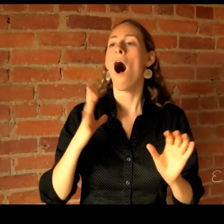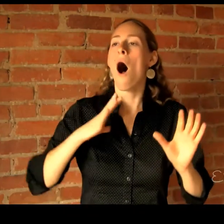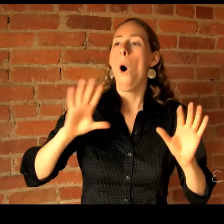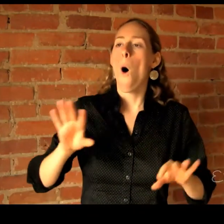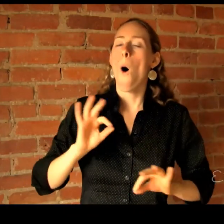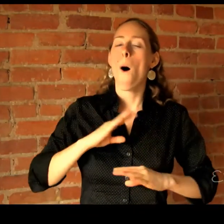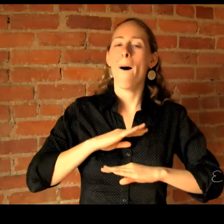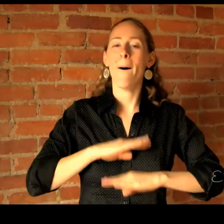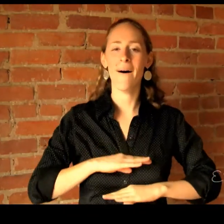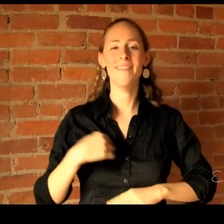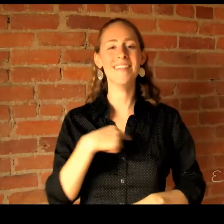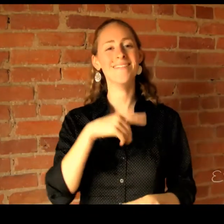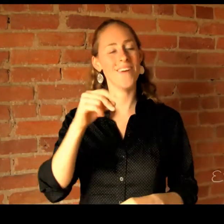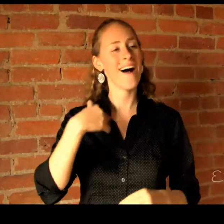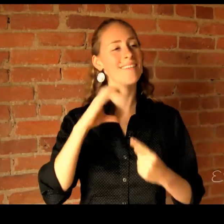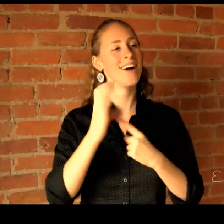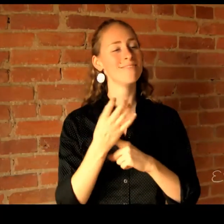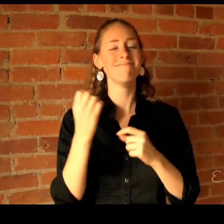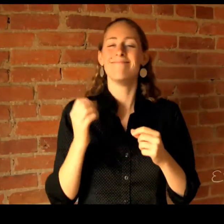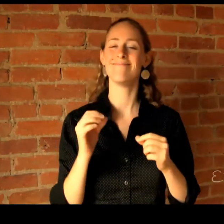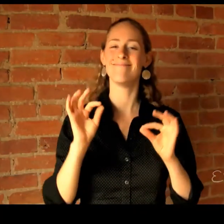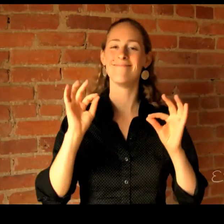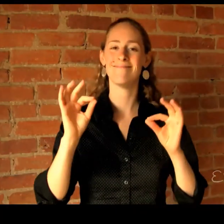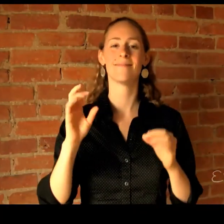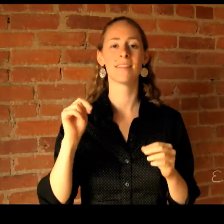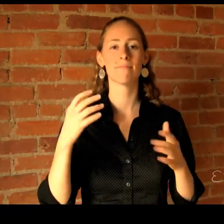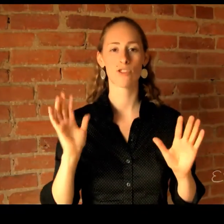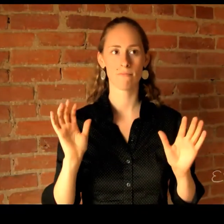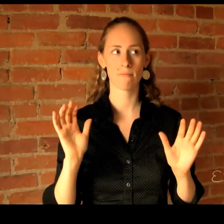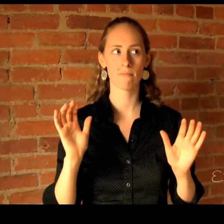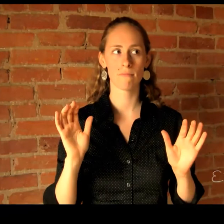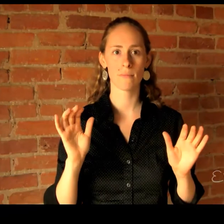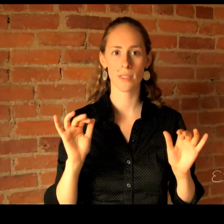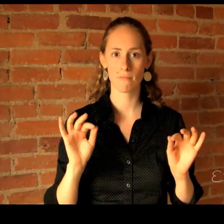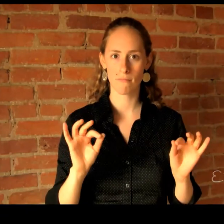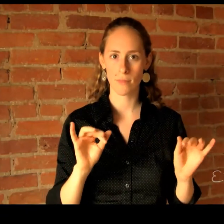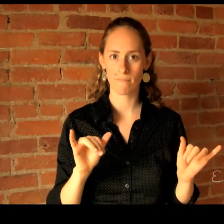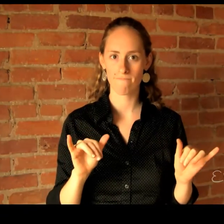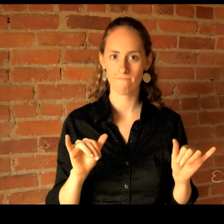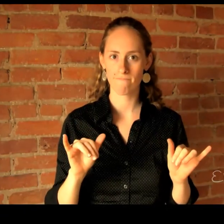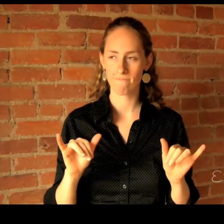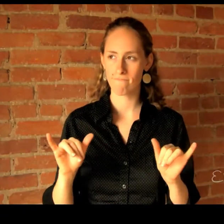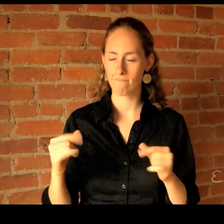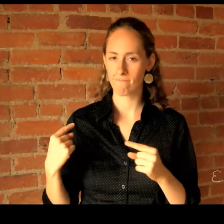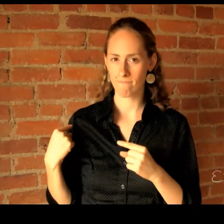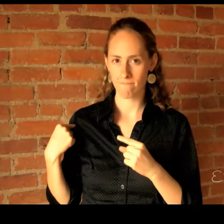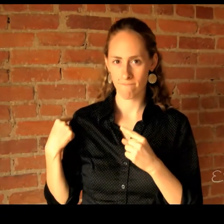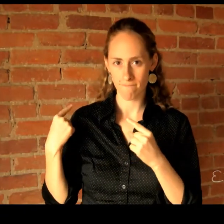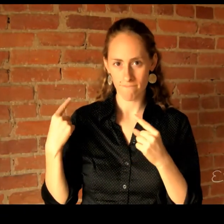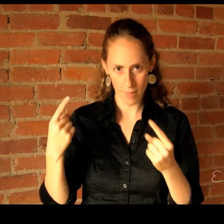to create literature sighed in relief. However, it feels like it’s been too long since the heydays of ASL literature.